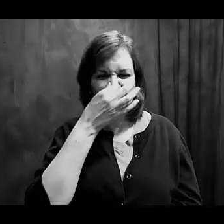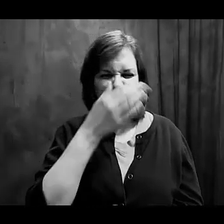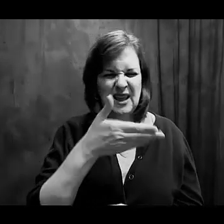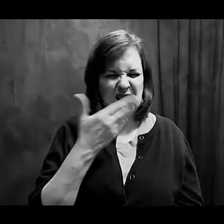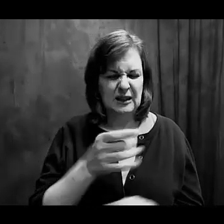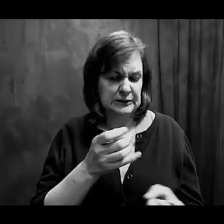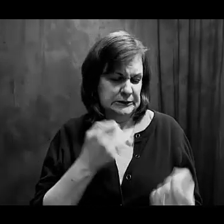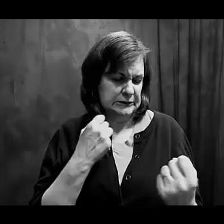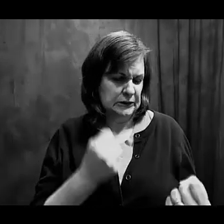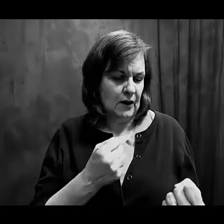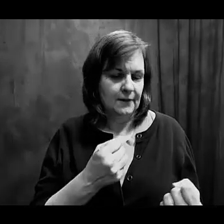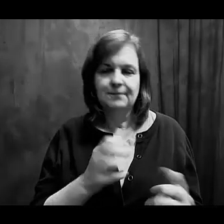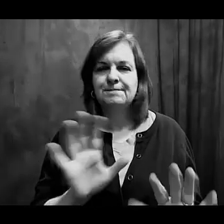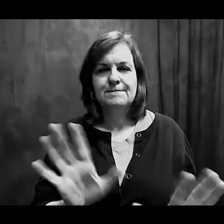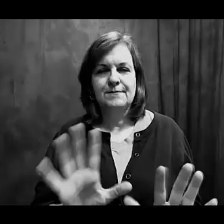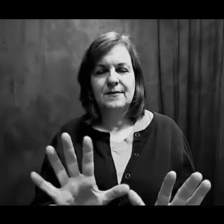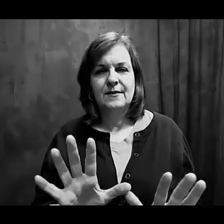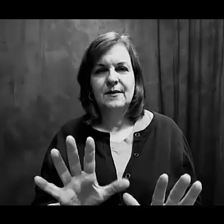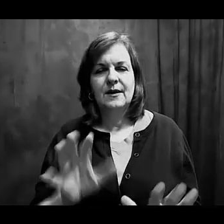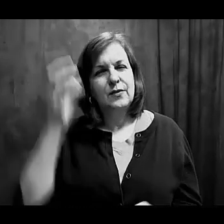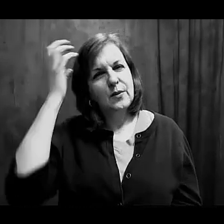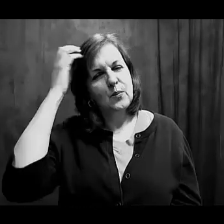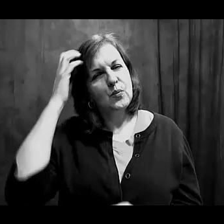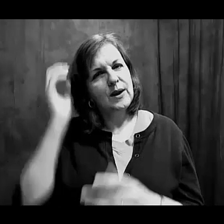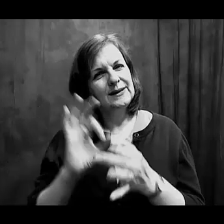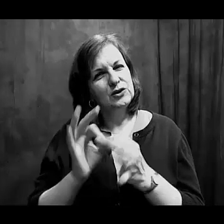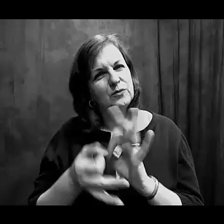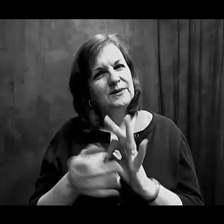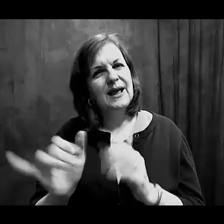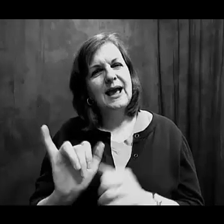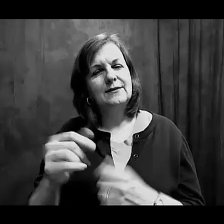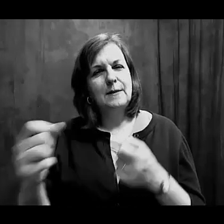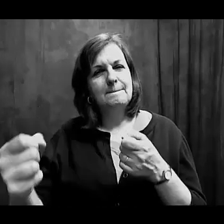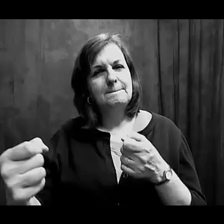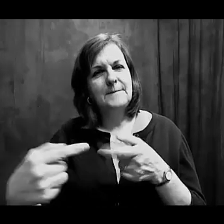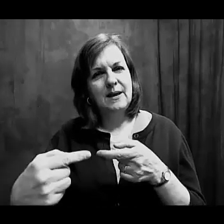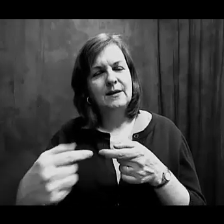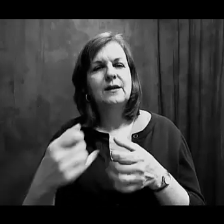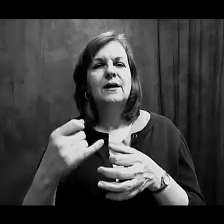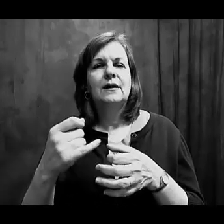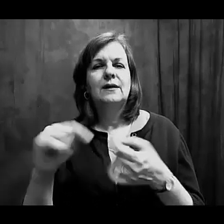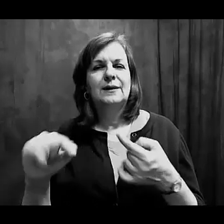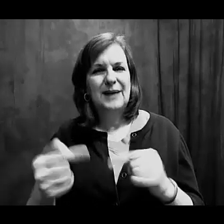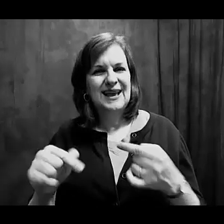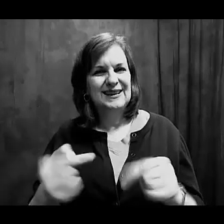it will be perceived as pain if you send a very high frequency the action potentials